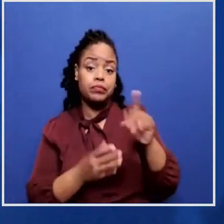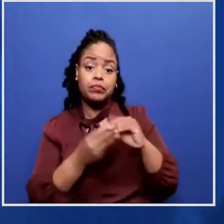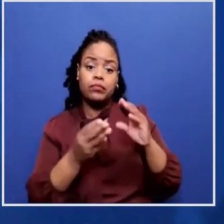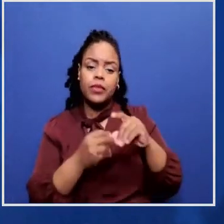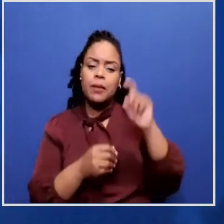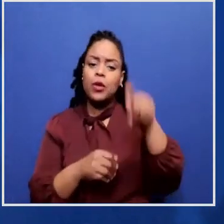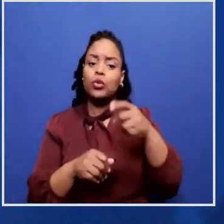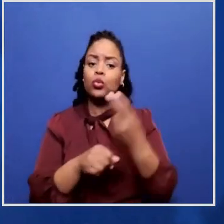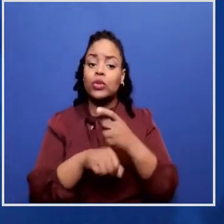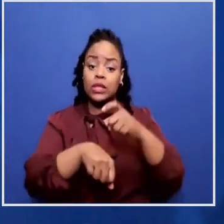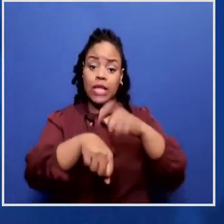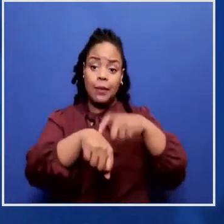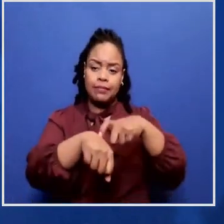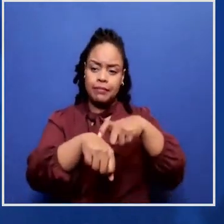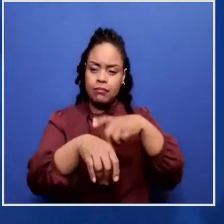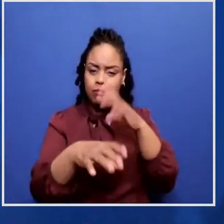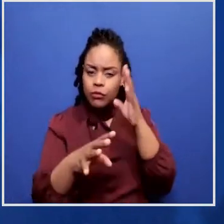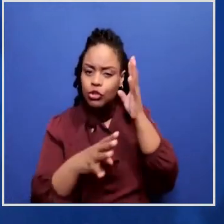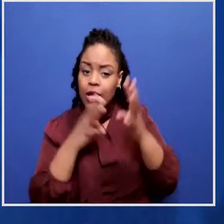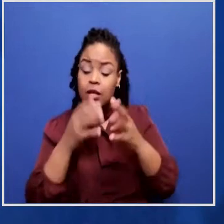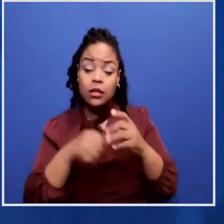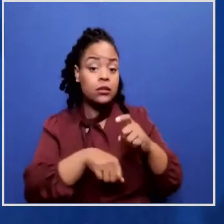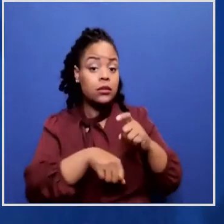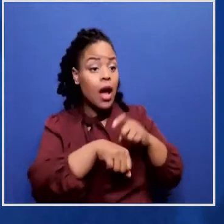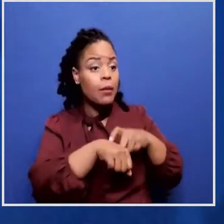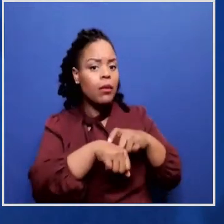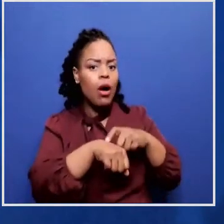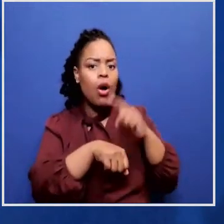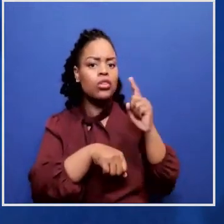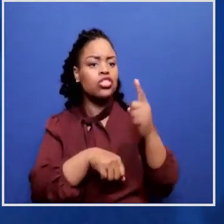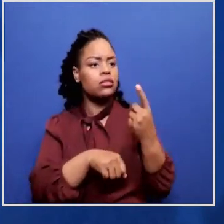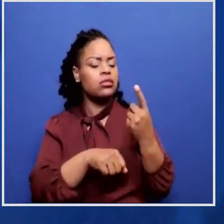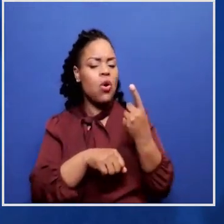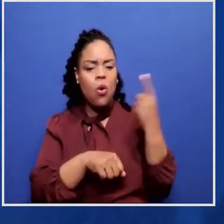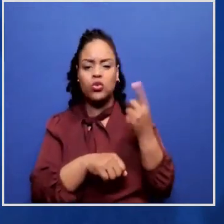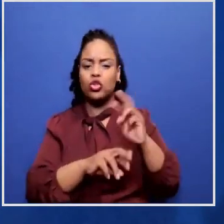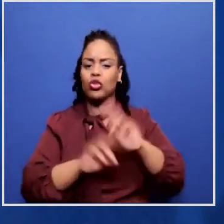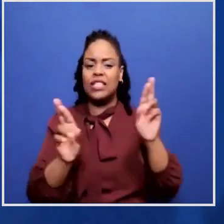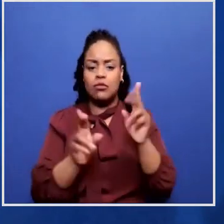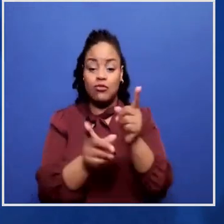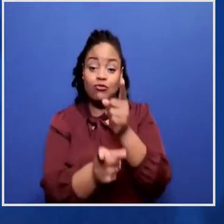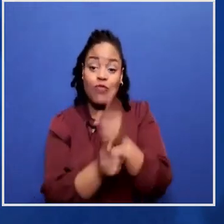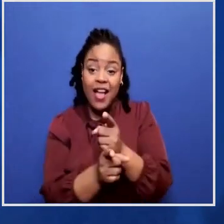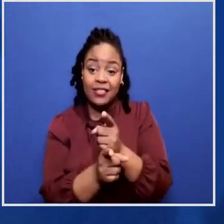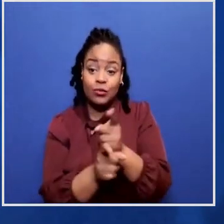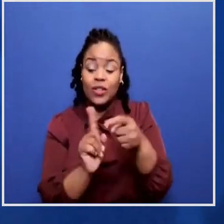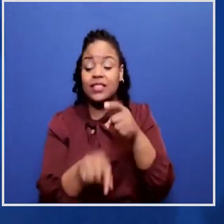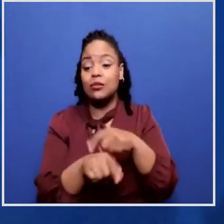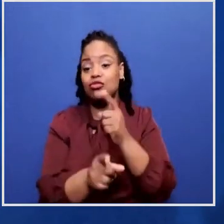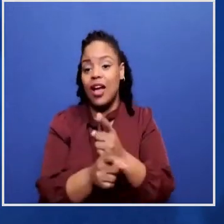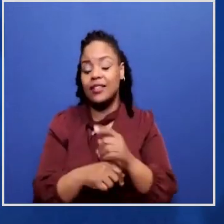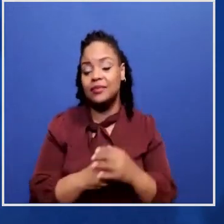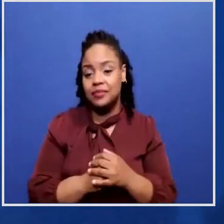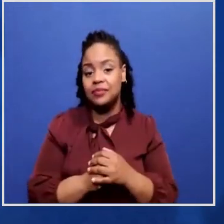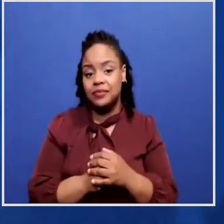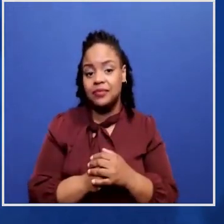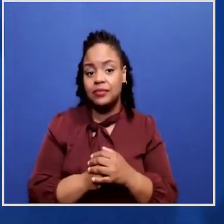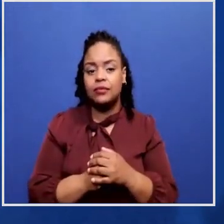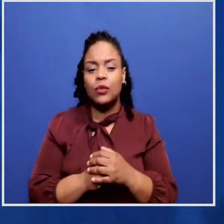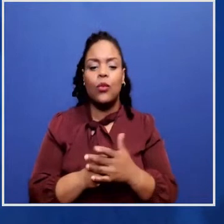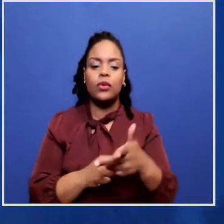AS DR. KING SAID, WE MUST USE